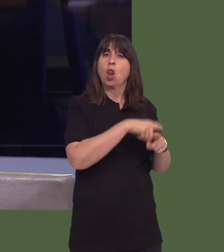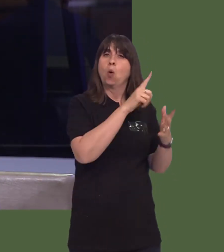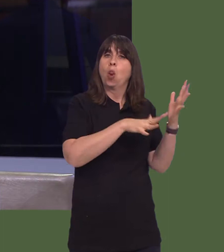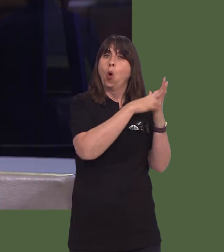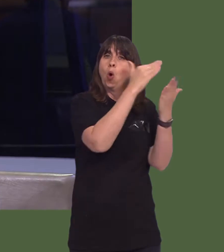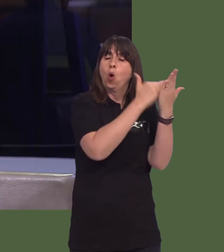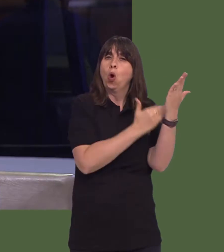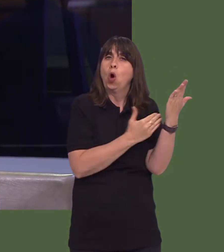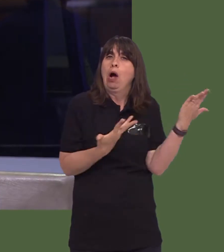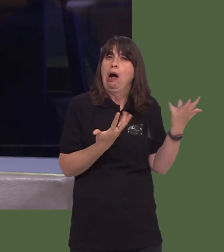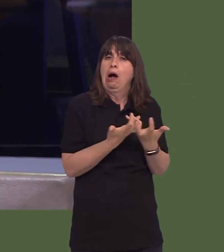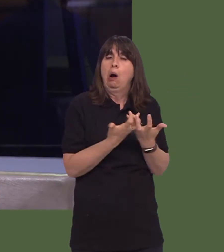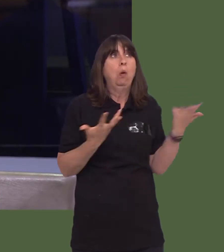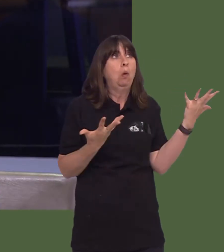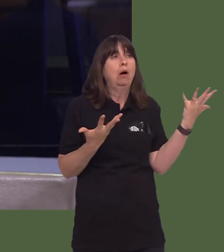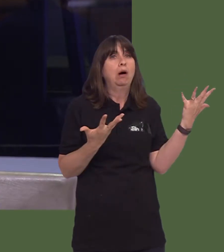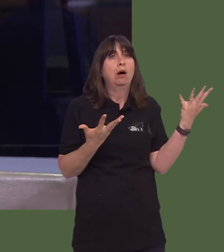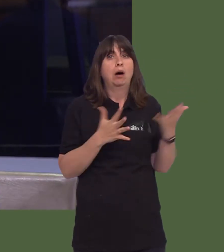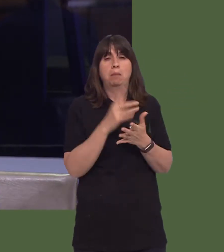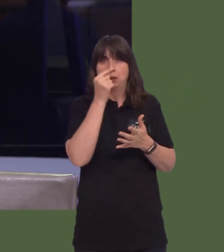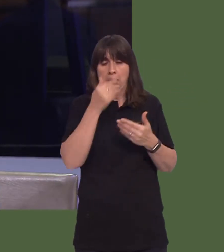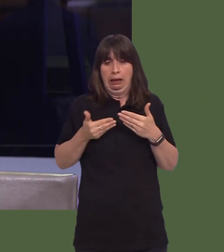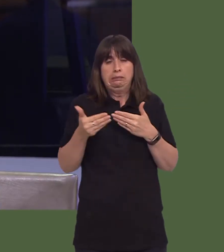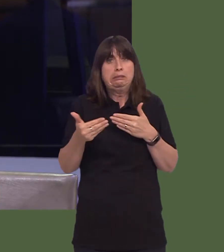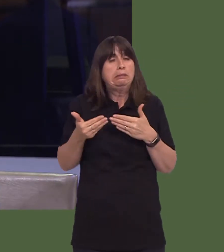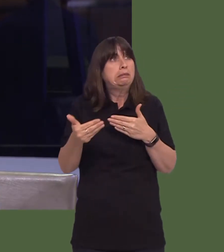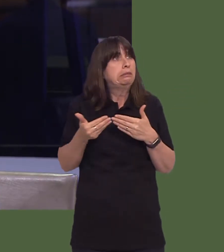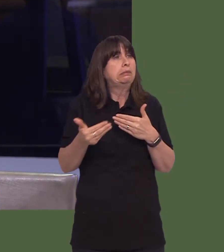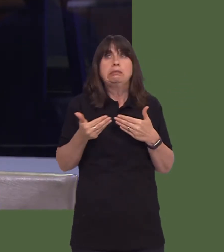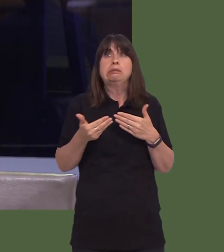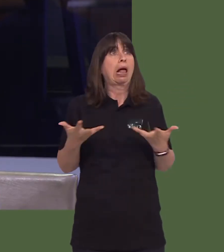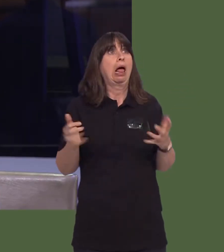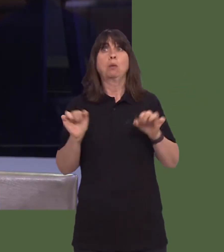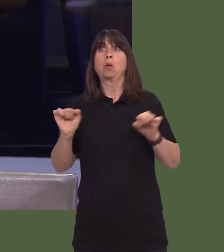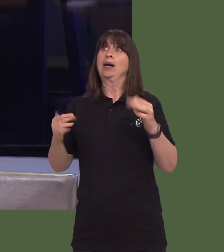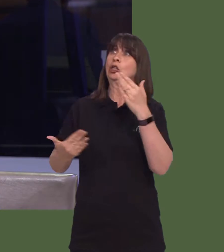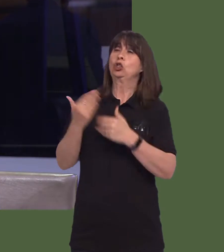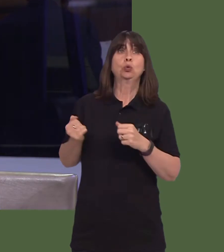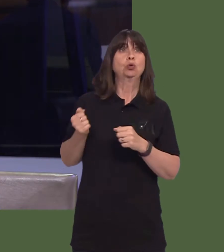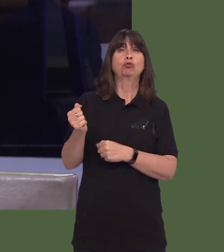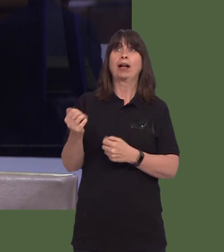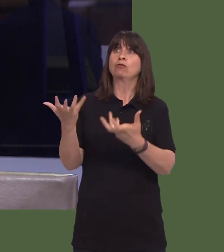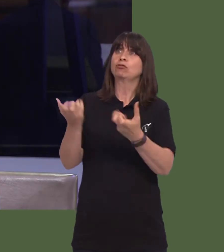we may have a tactic of the new train operator having to, or believing they have to, leave